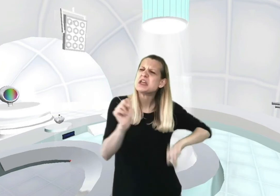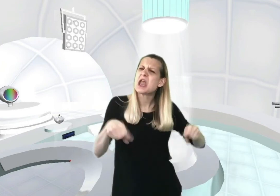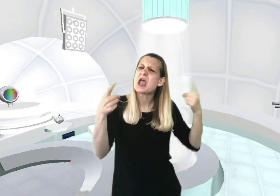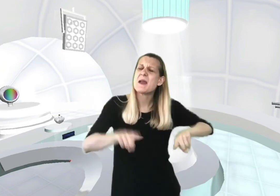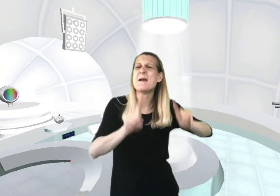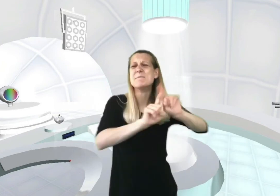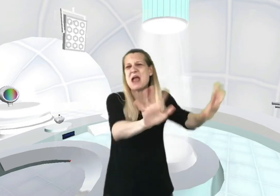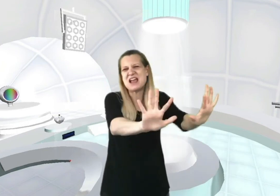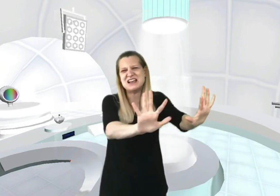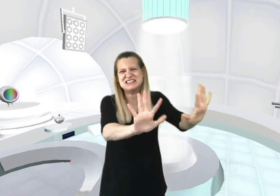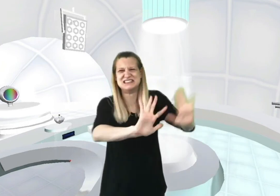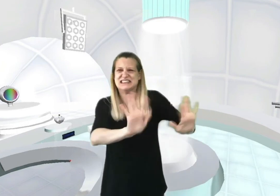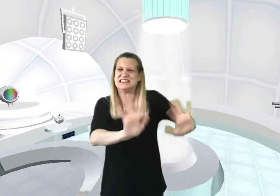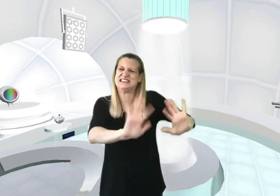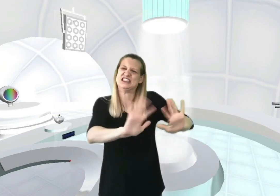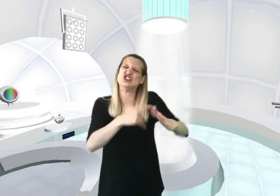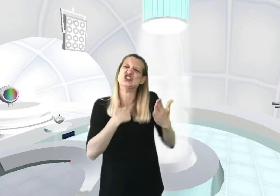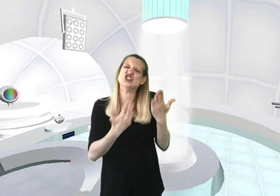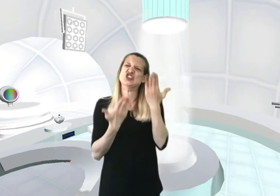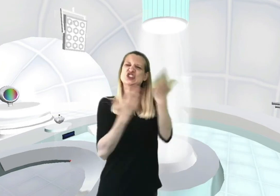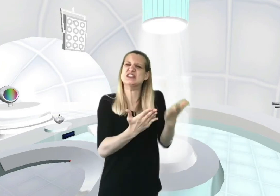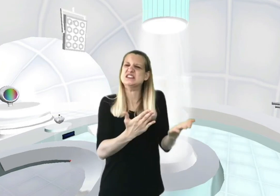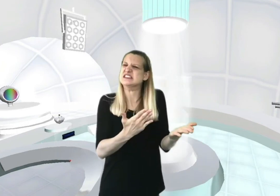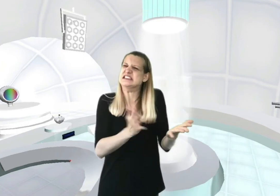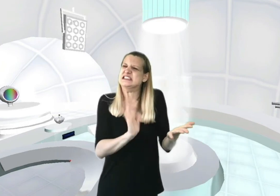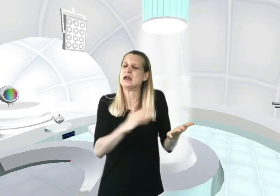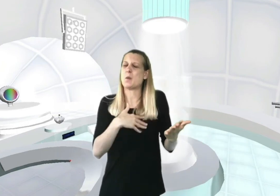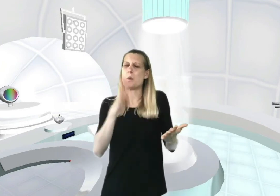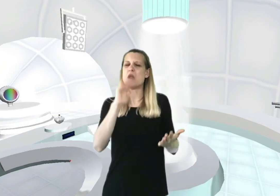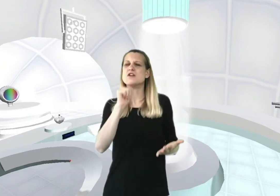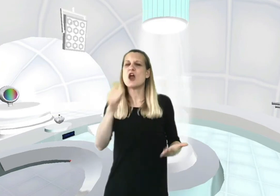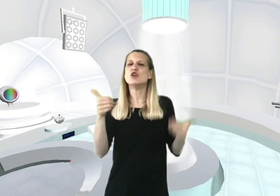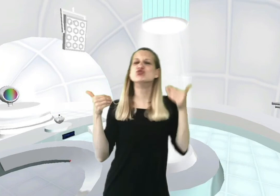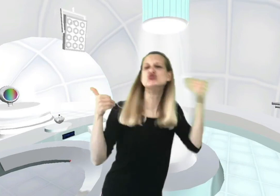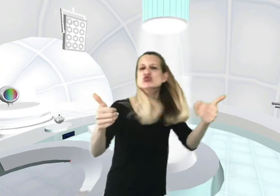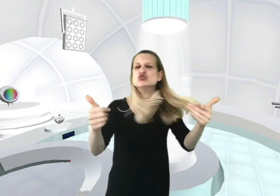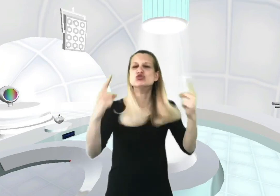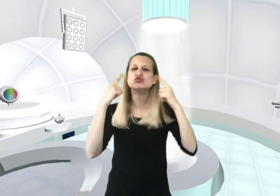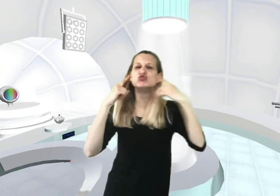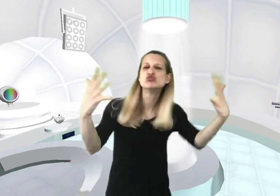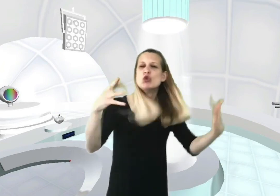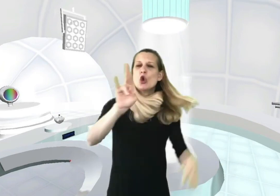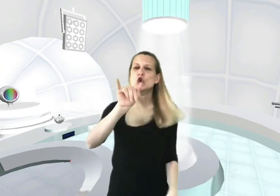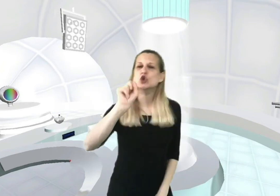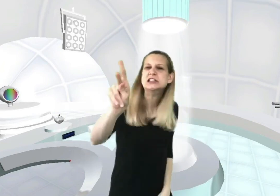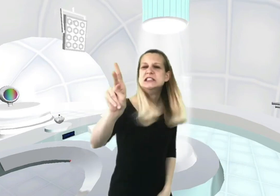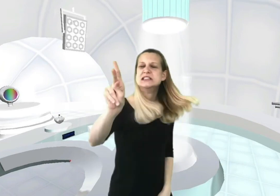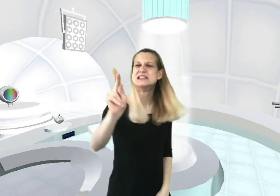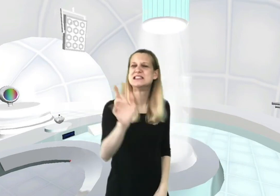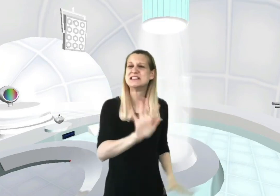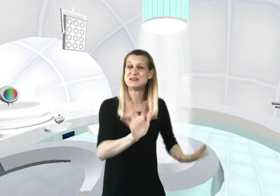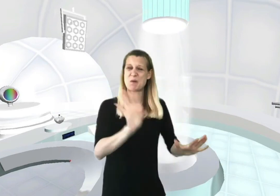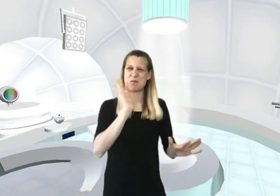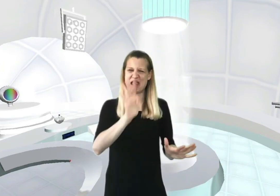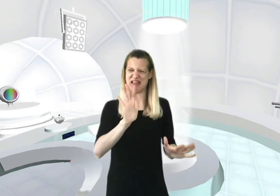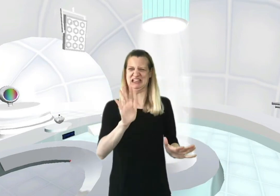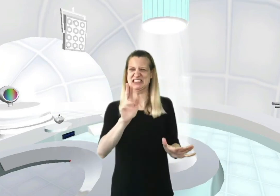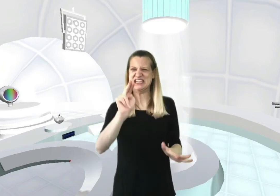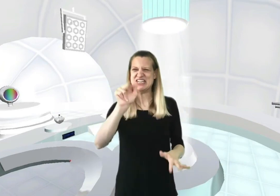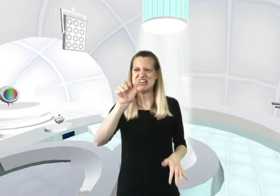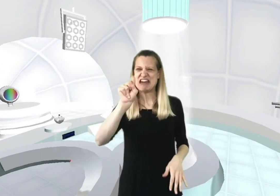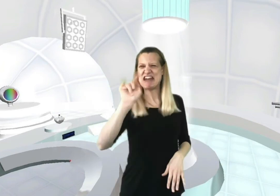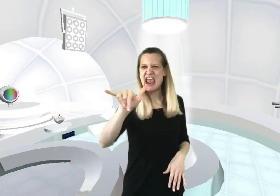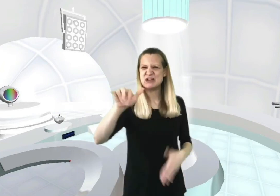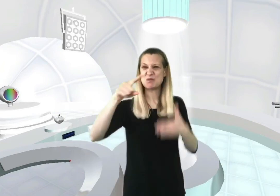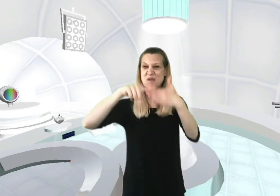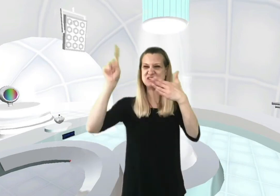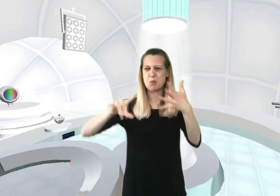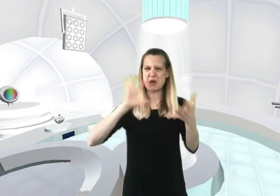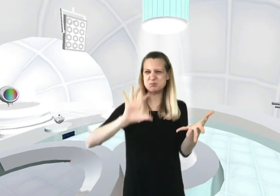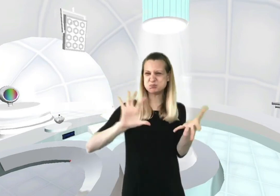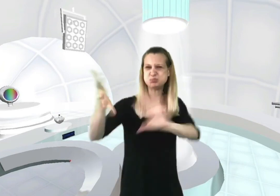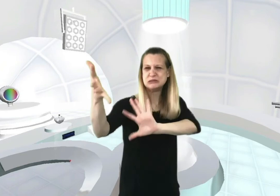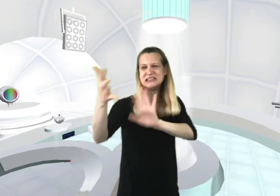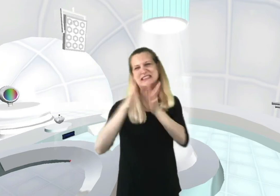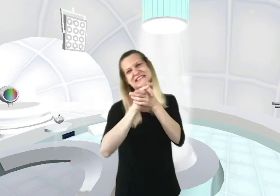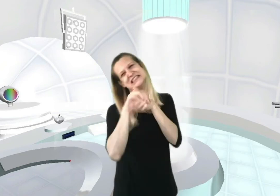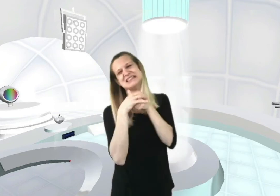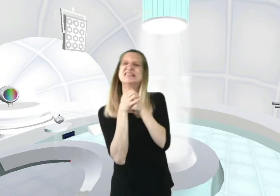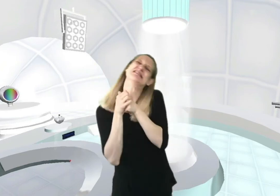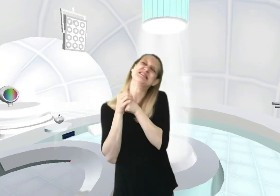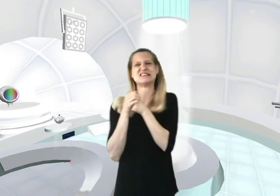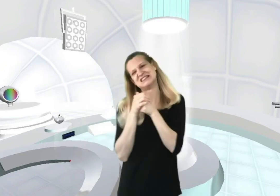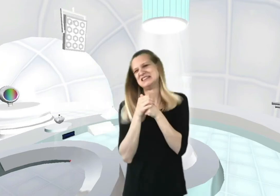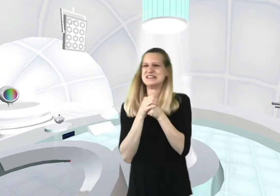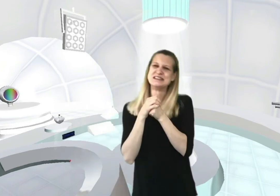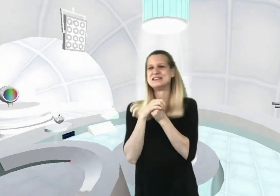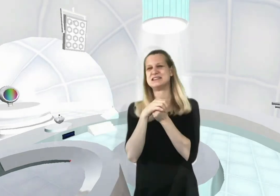Of course, it could... I wouldn’t like to risk it, though... it might have some very nasty results..."